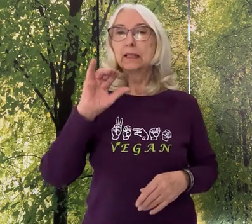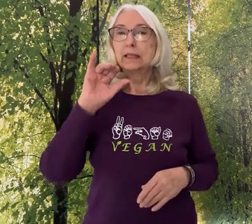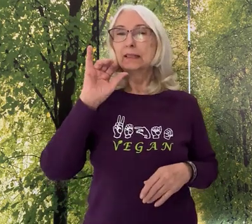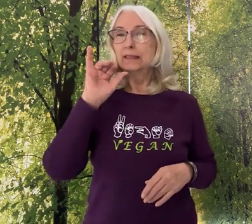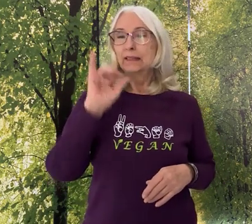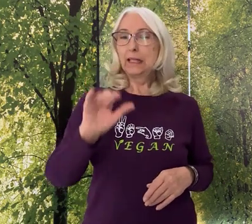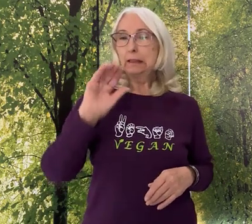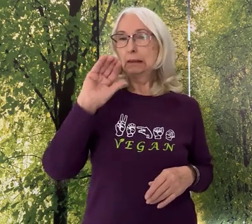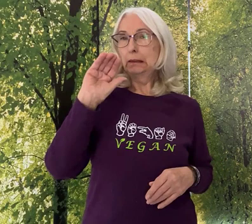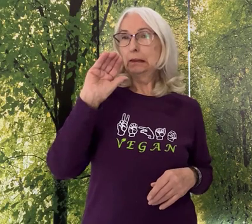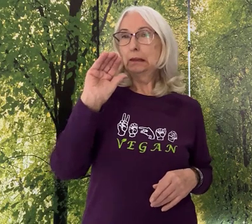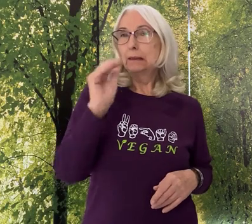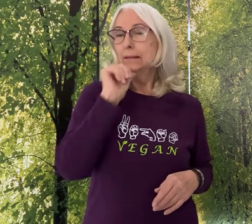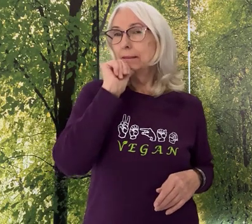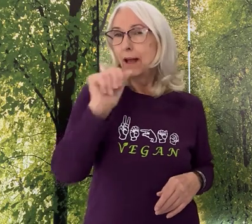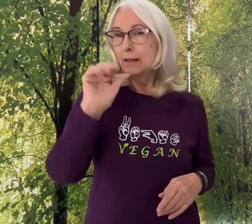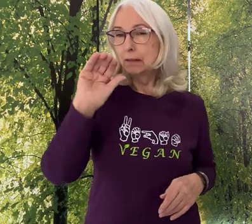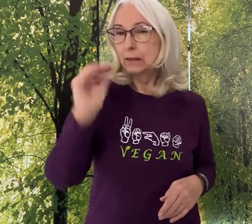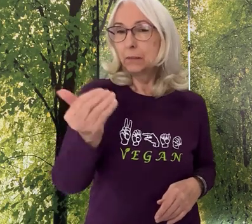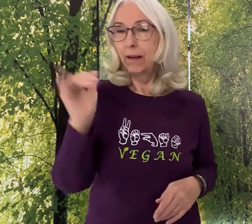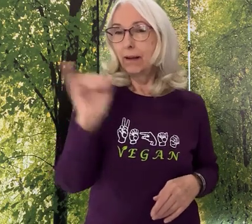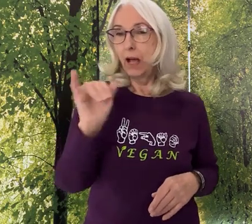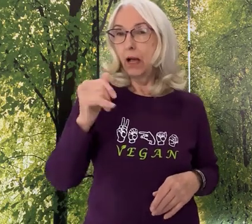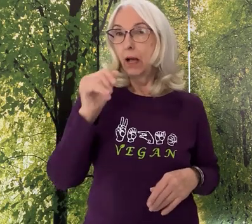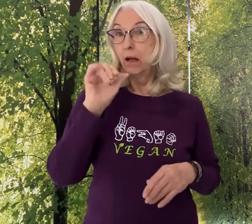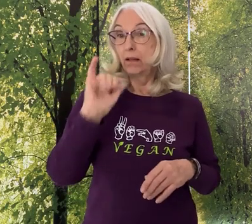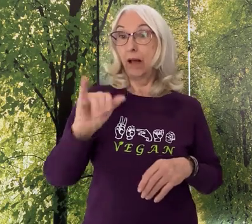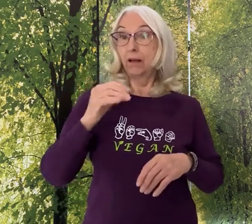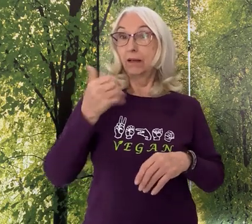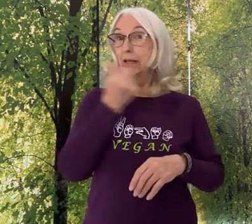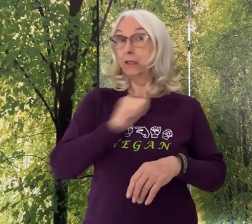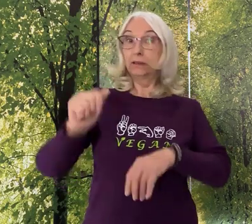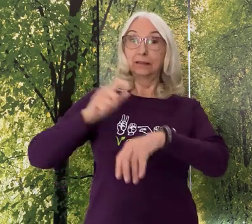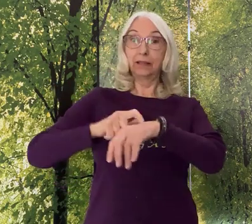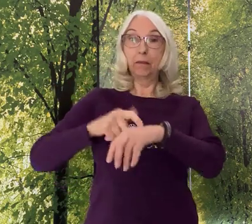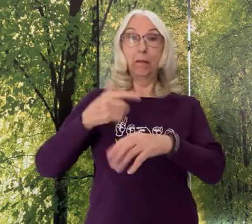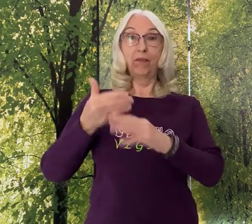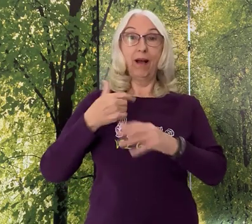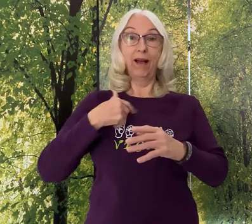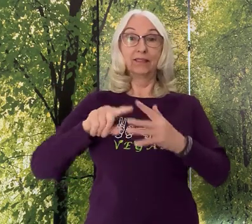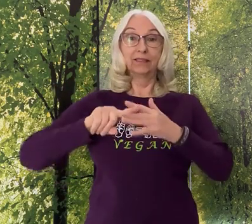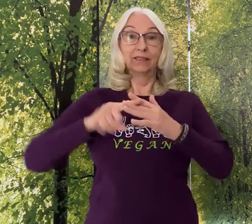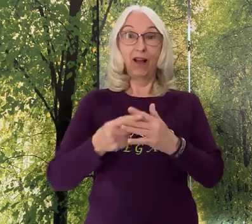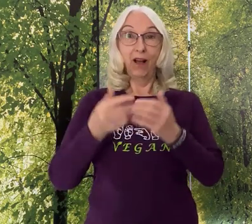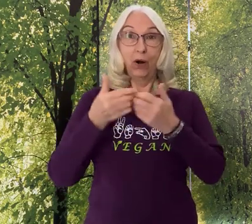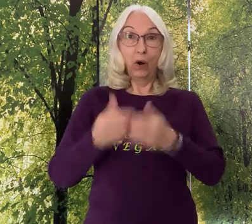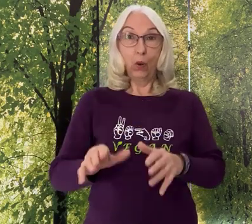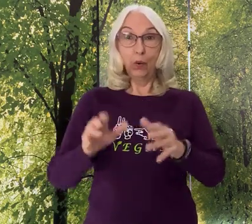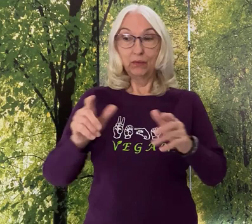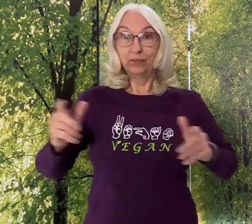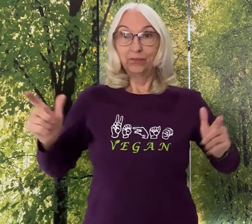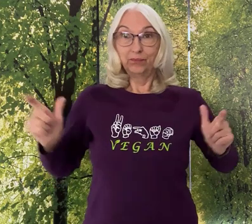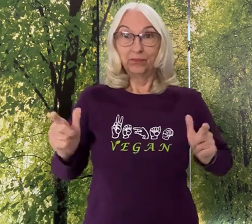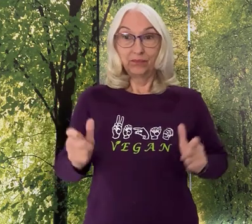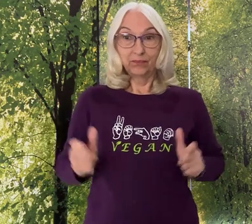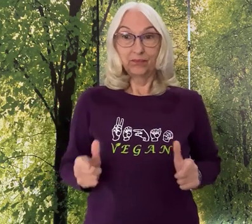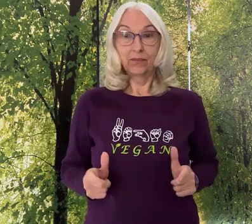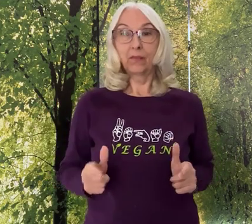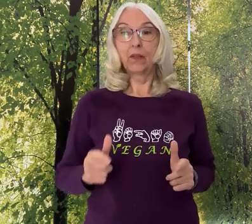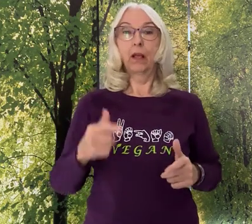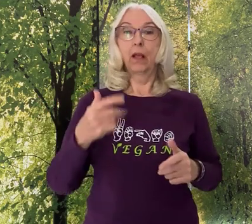It didn’t seem like it was any time before I started losing inches,